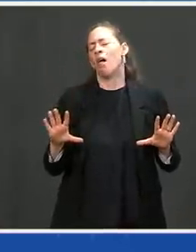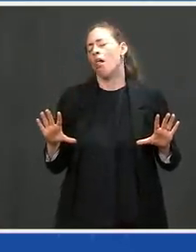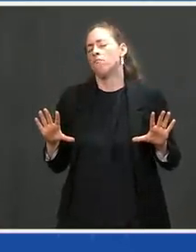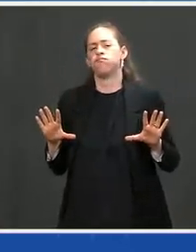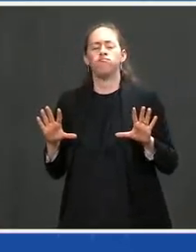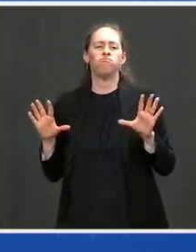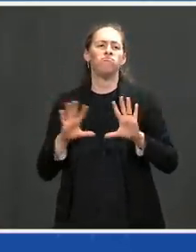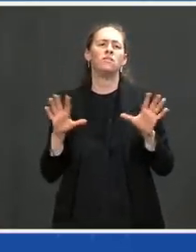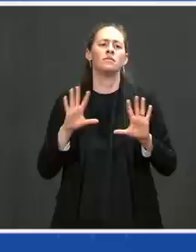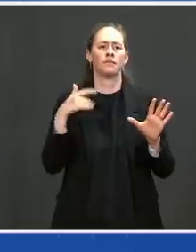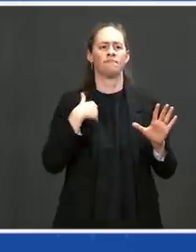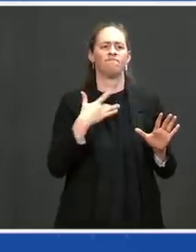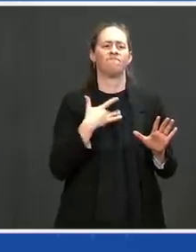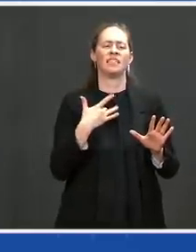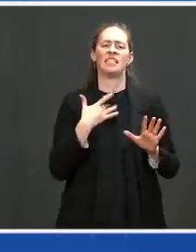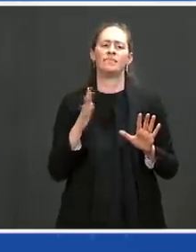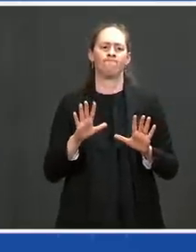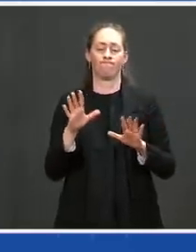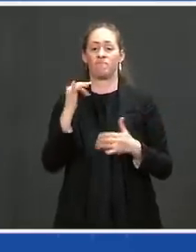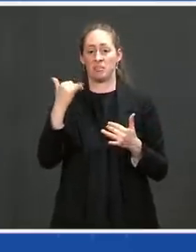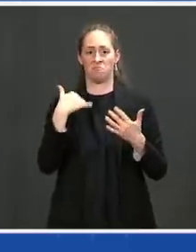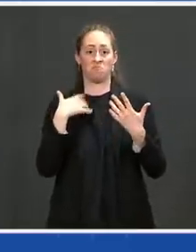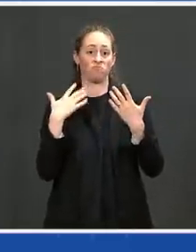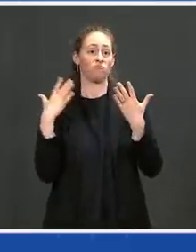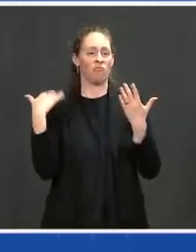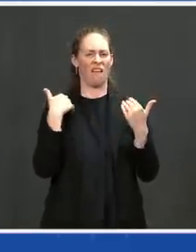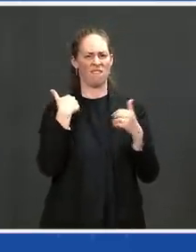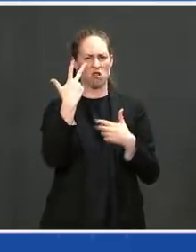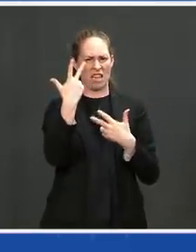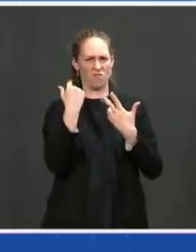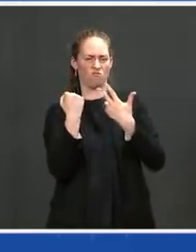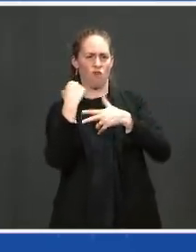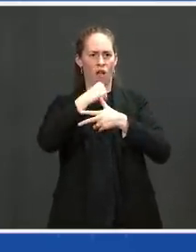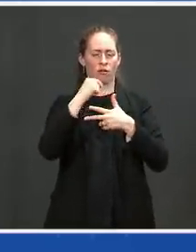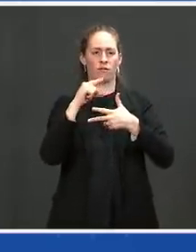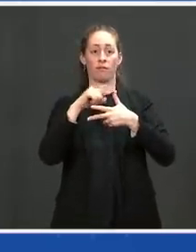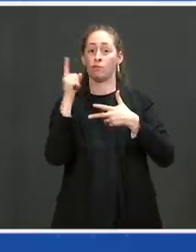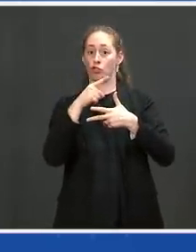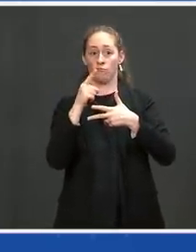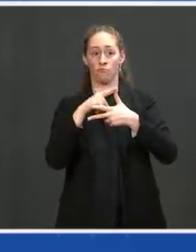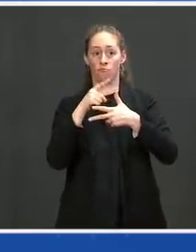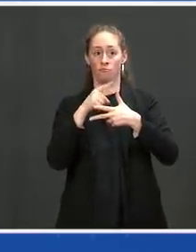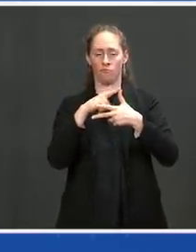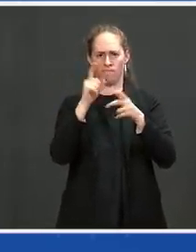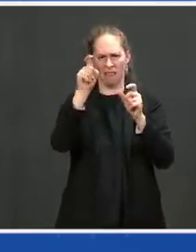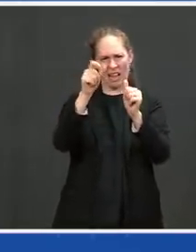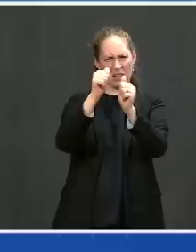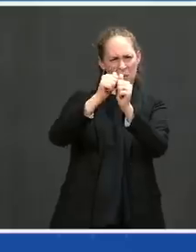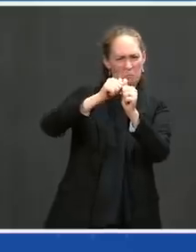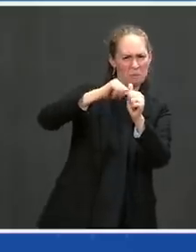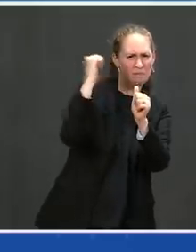One, trying to figure out how to pass the legislation passed by the House, number one.